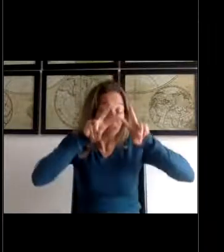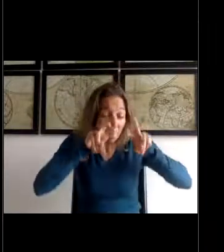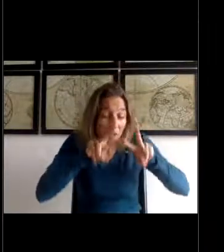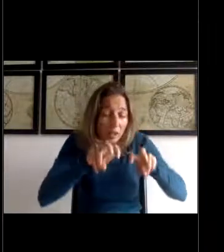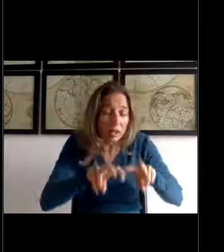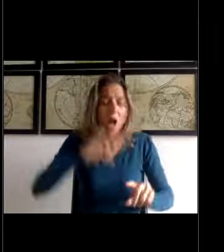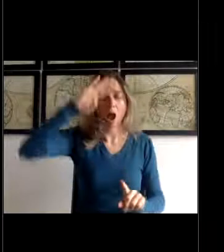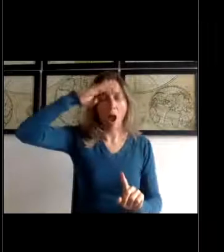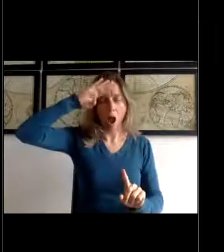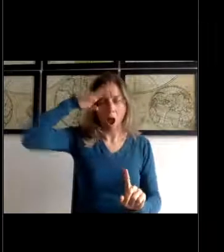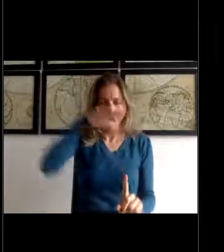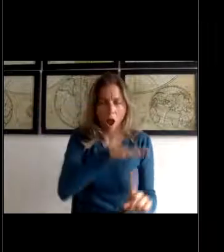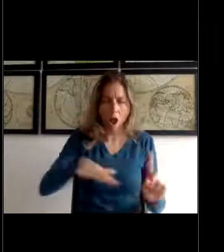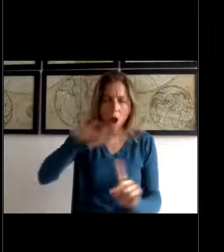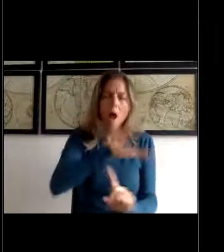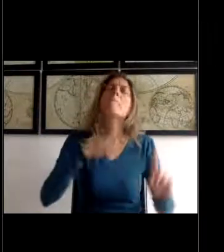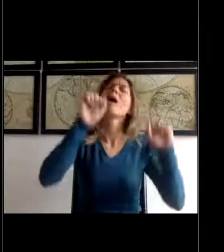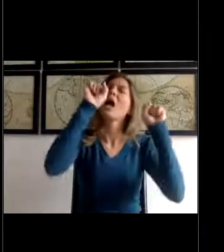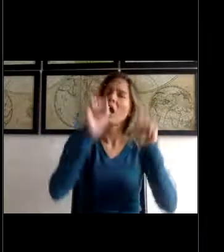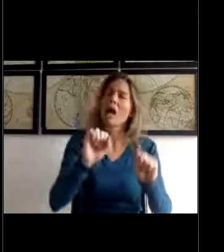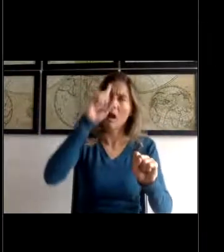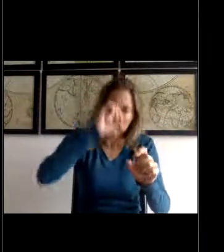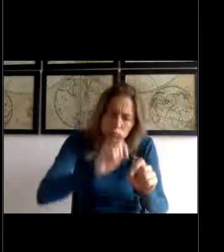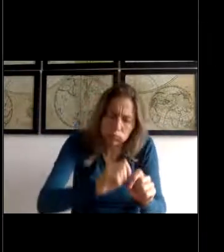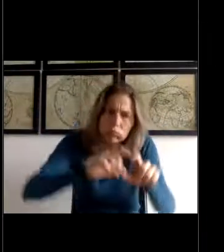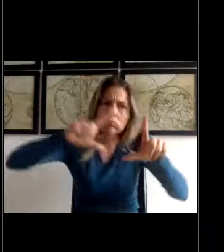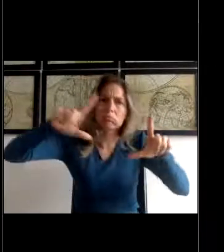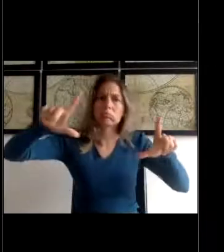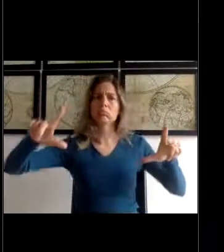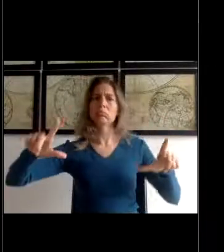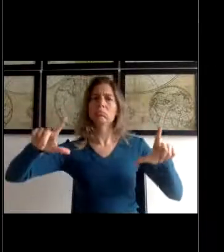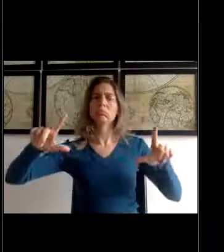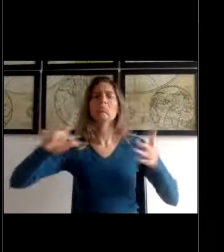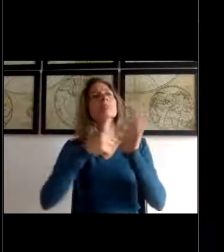which can be applicable more globally, and presents learnings and experience